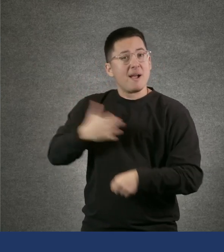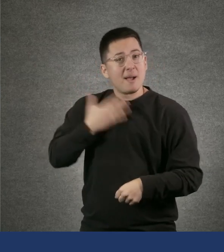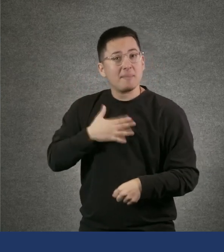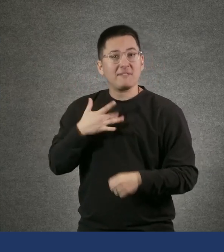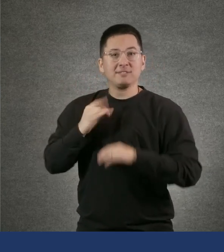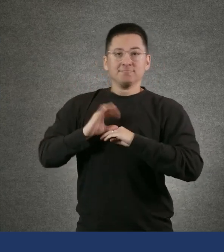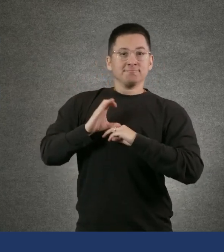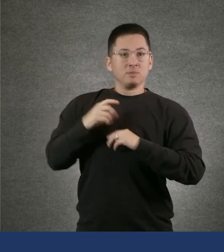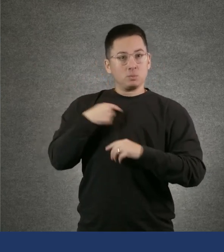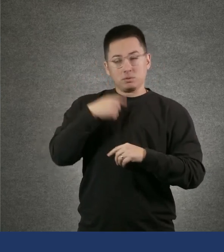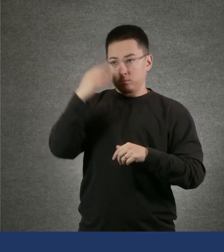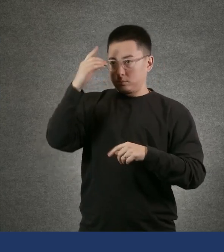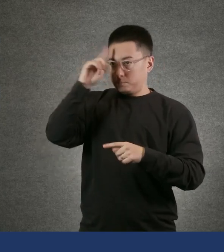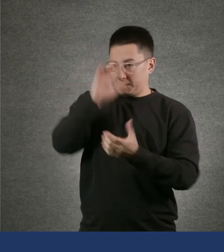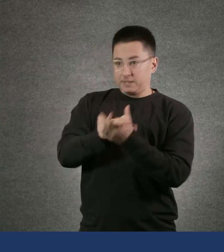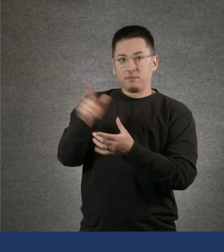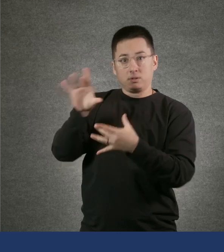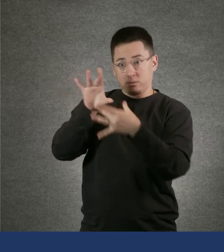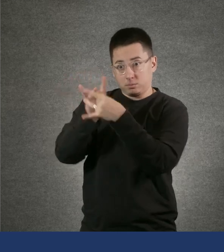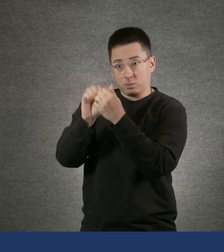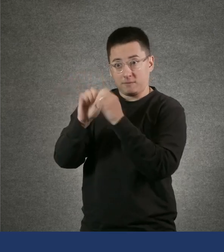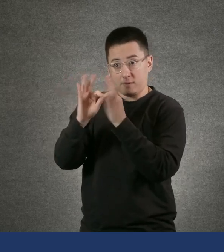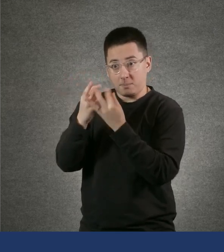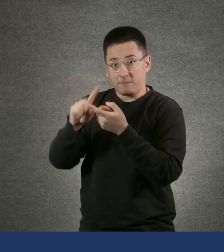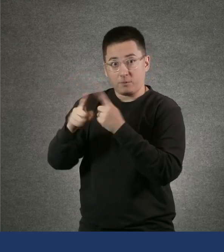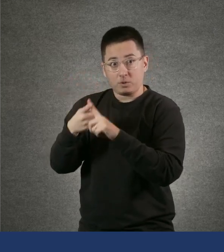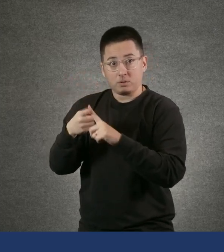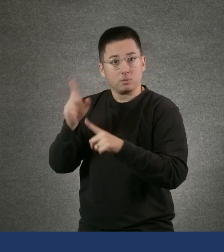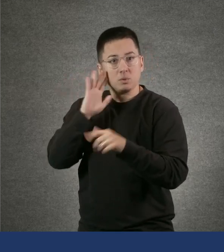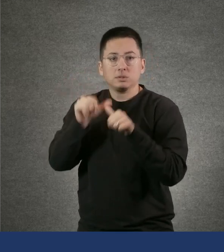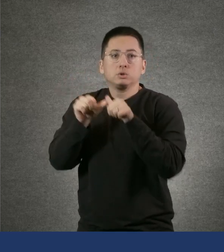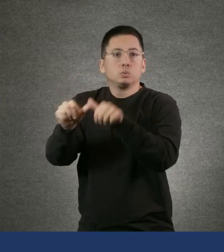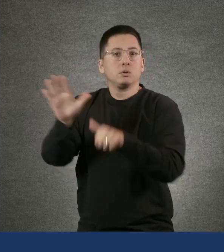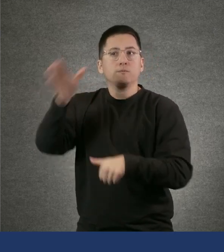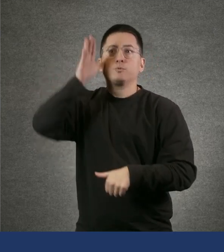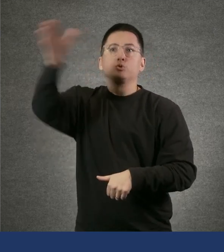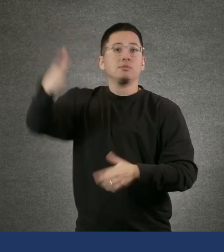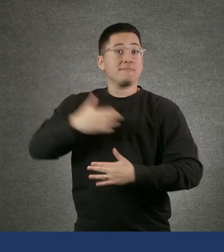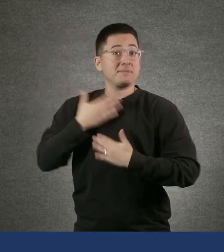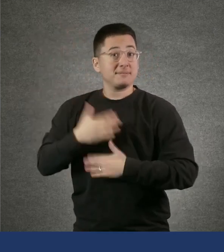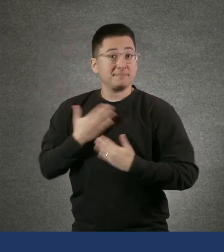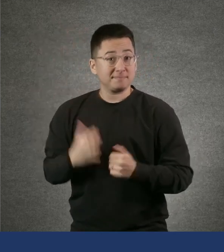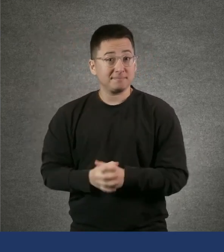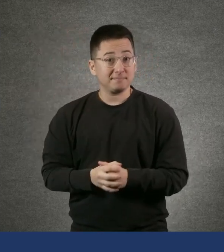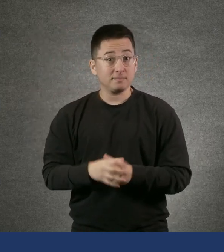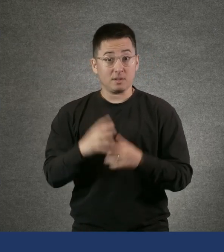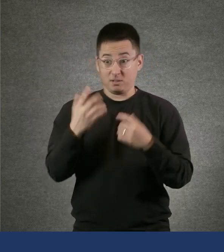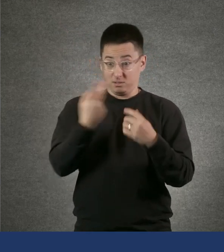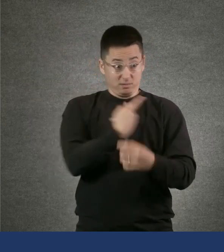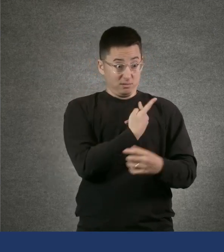When we are no longer living, it is our goal to have these relationships, cousins, to help give her added